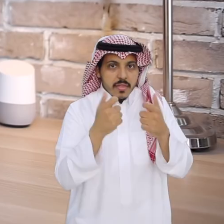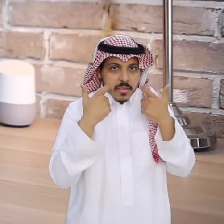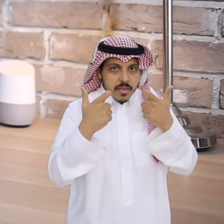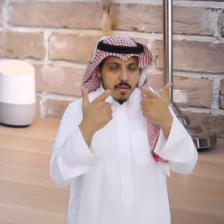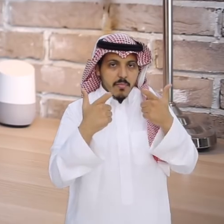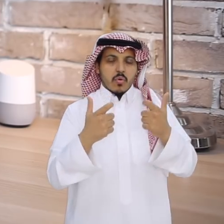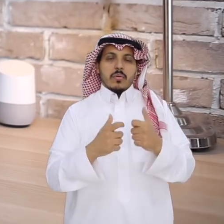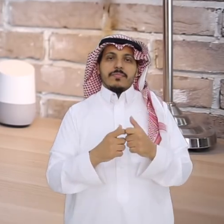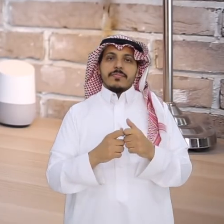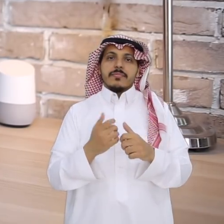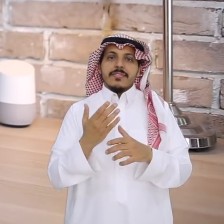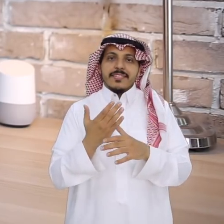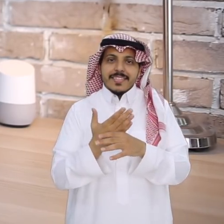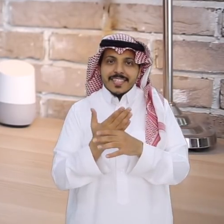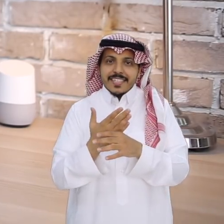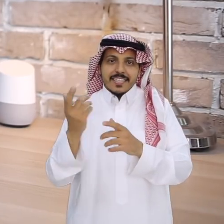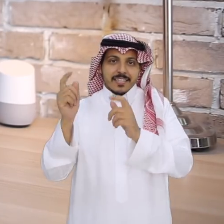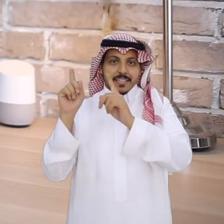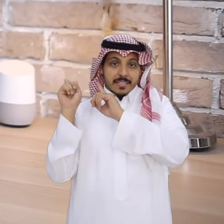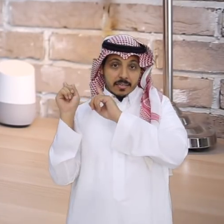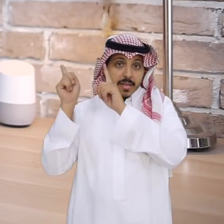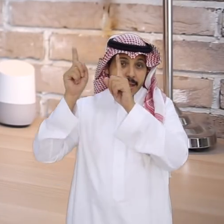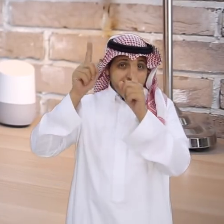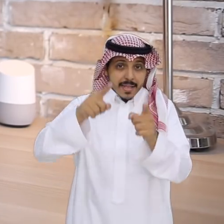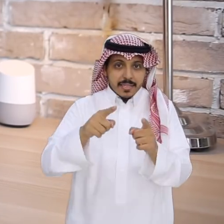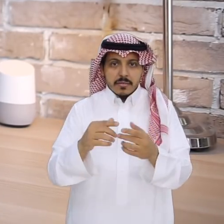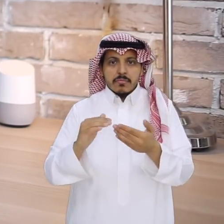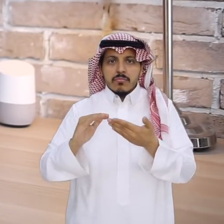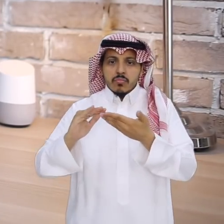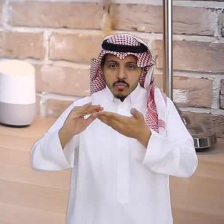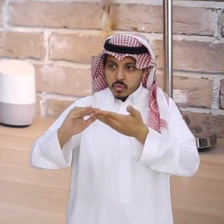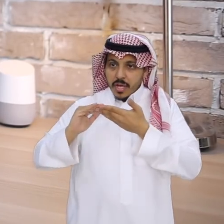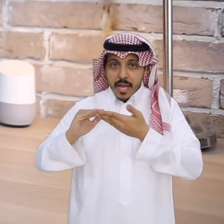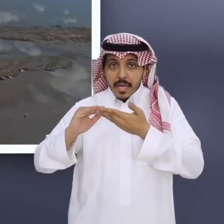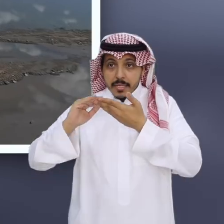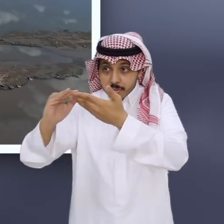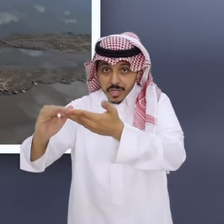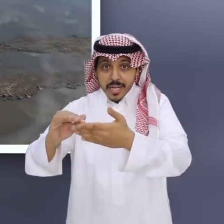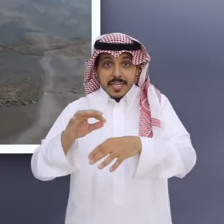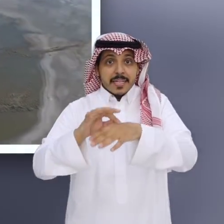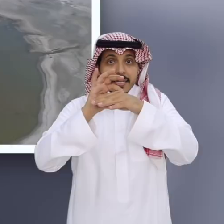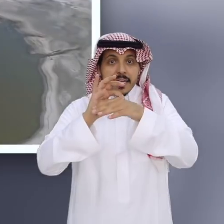The procedures they have conducted in Capetown helped delaying zero day